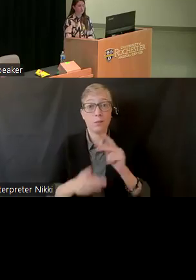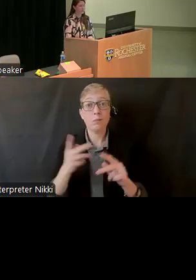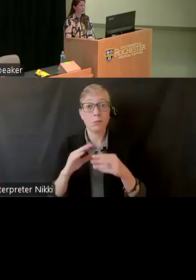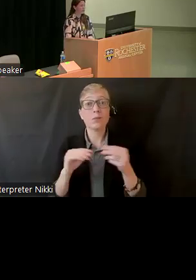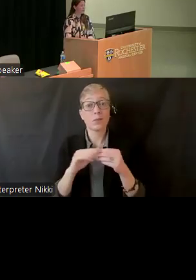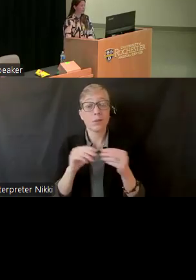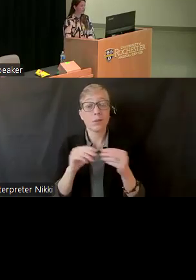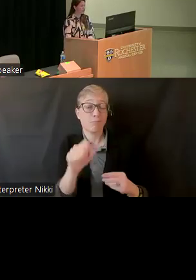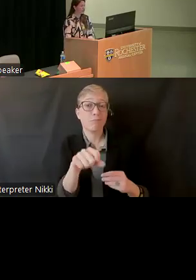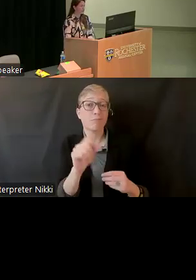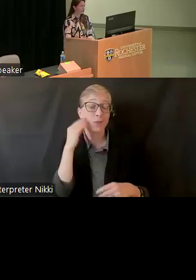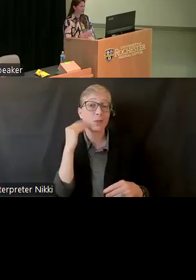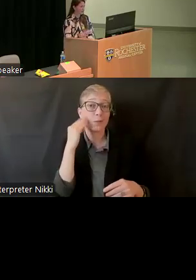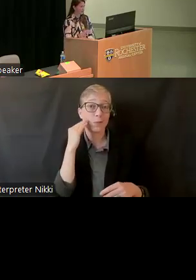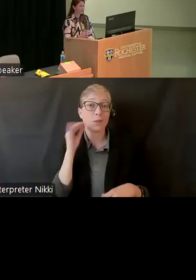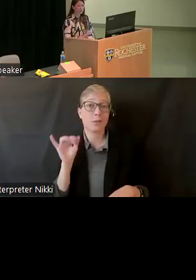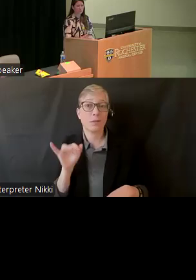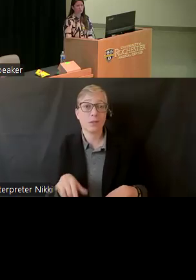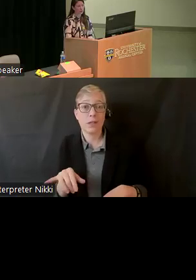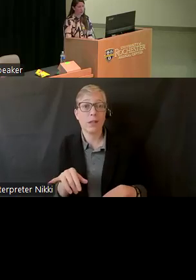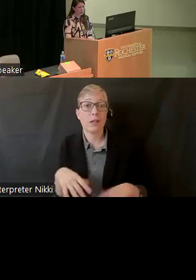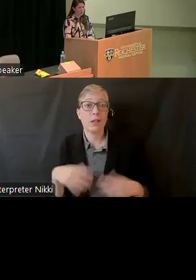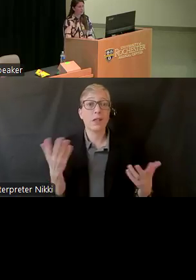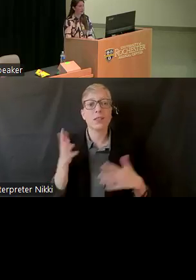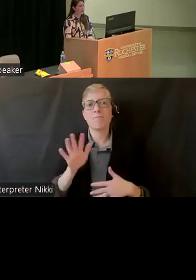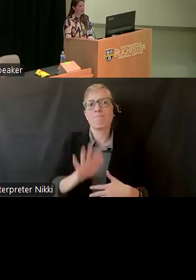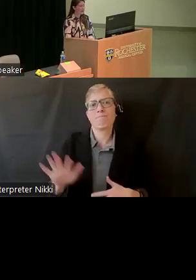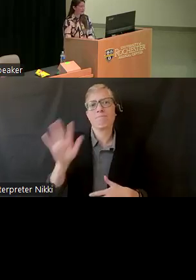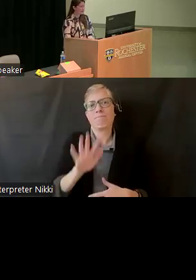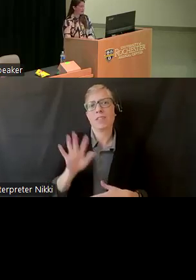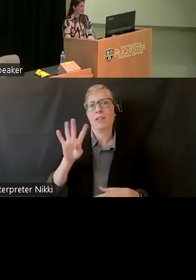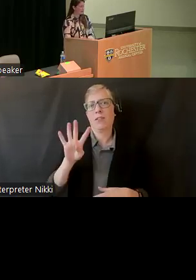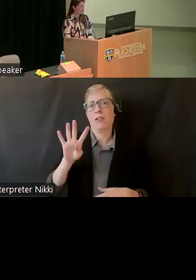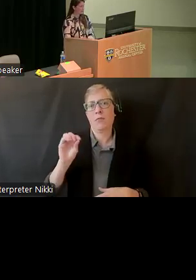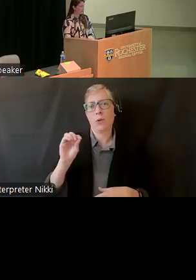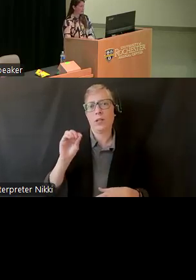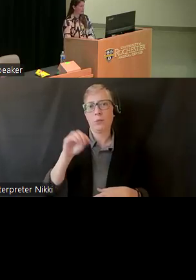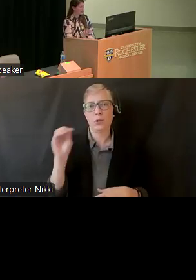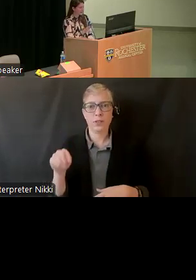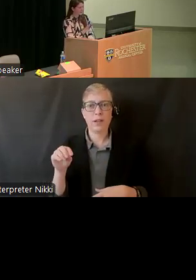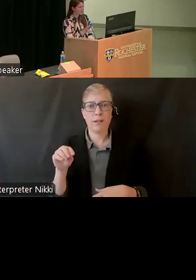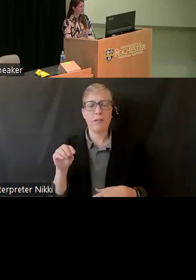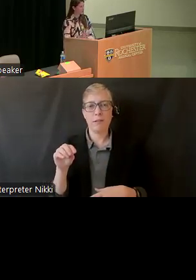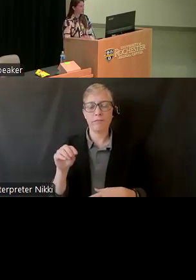from the professional fulfillment index hovers about 40% that's um uh and it's similar between